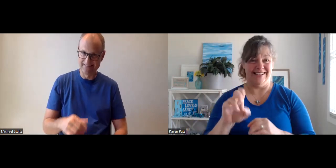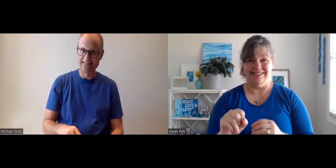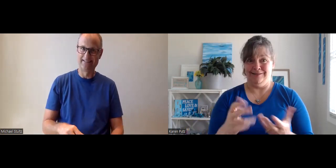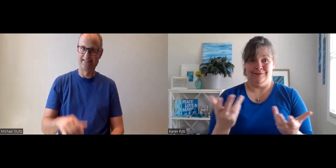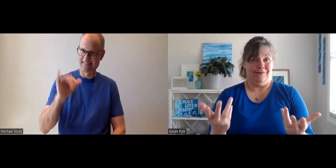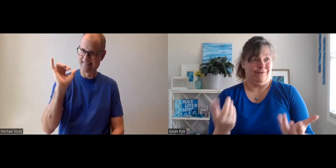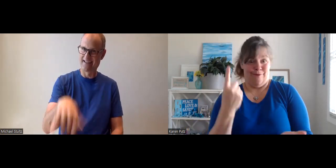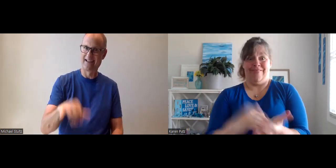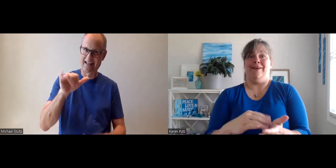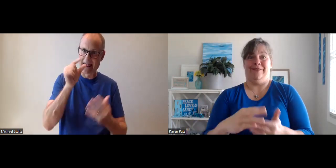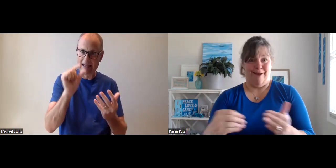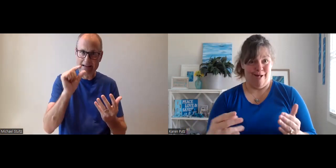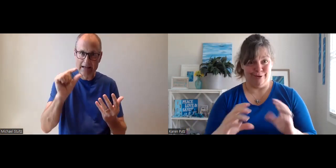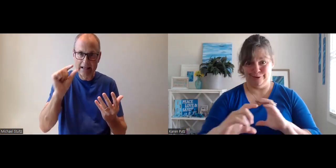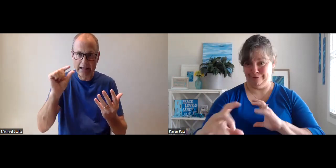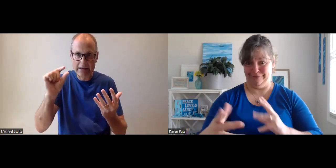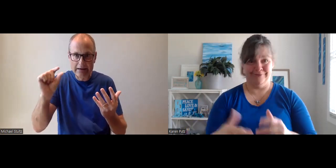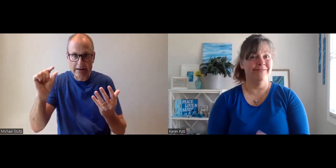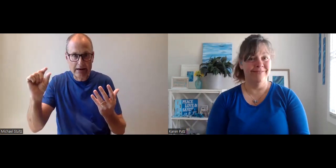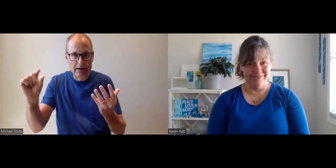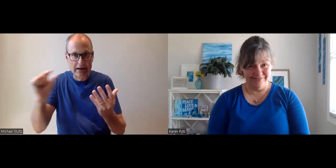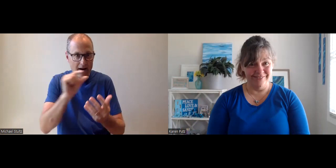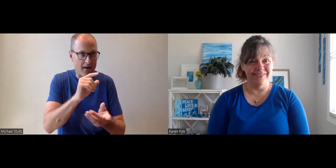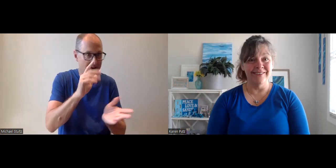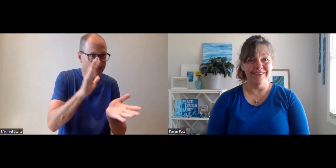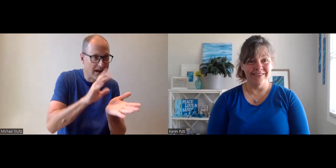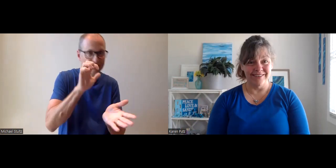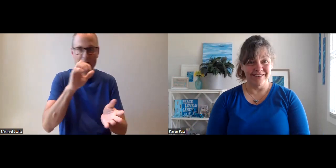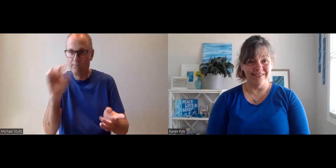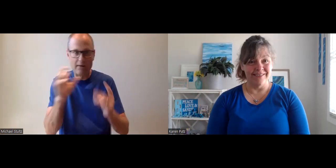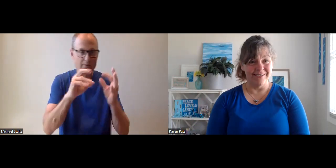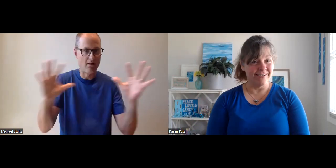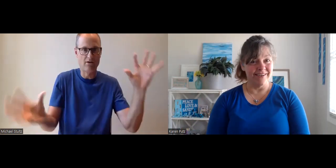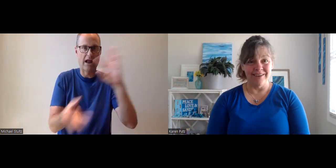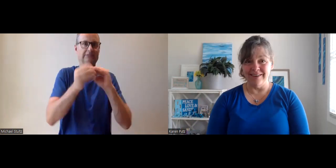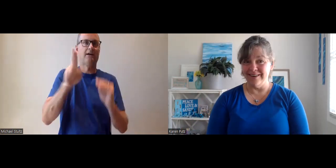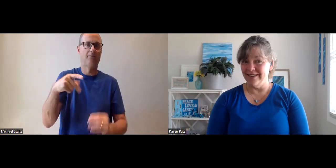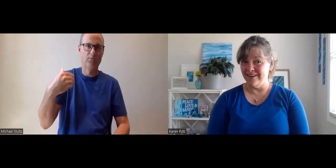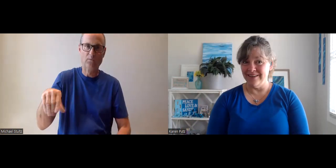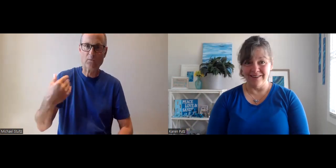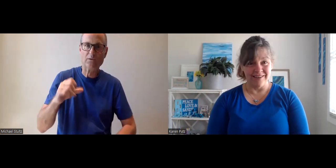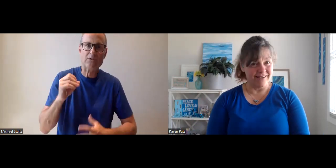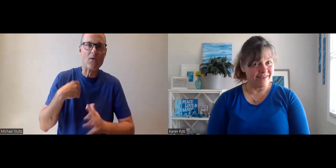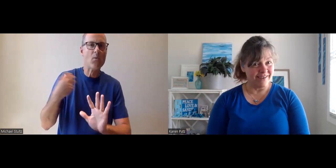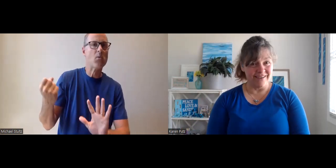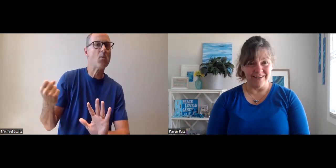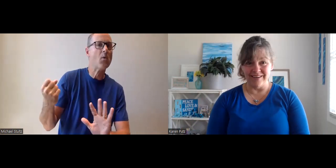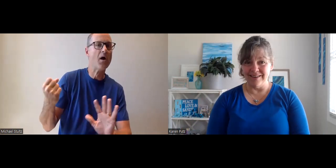there'd be a various amount of equipment or lenses and all of these things add up. So I will hold on to, uh,